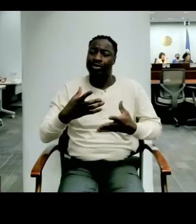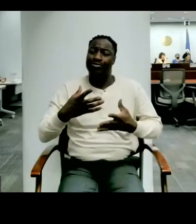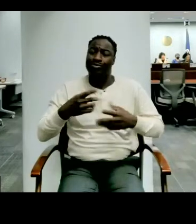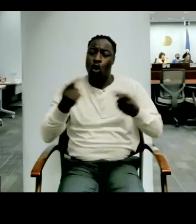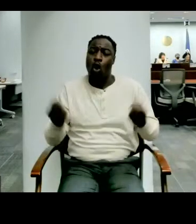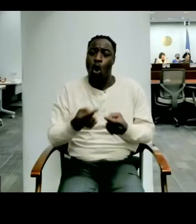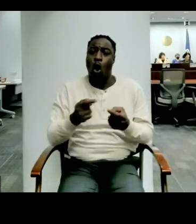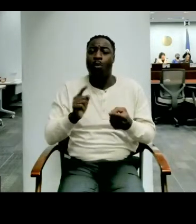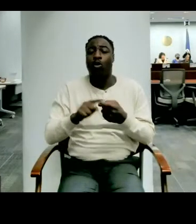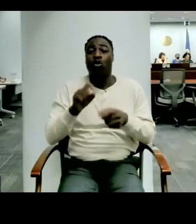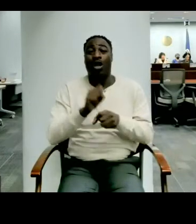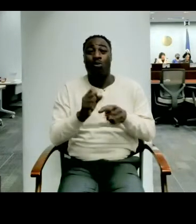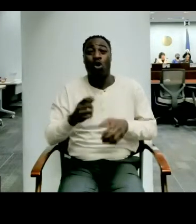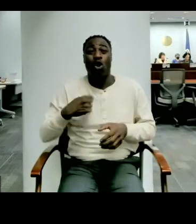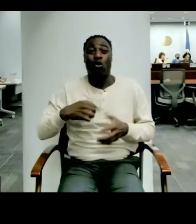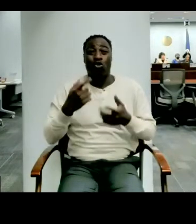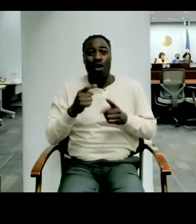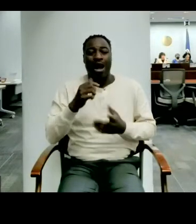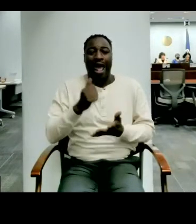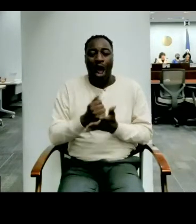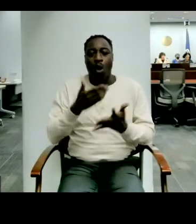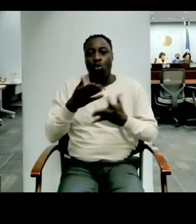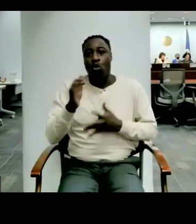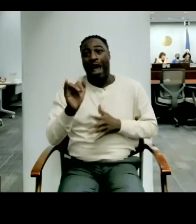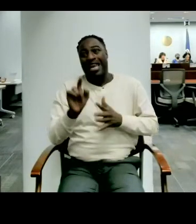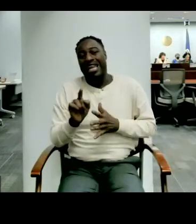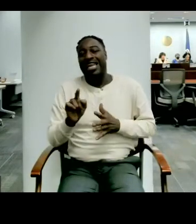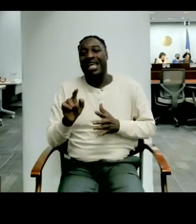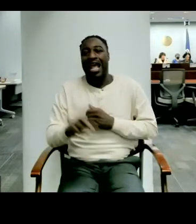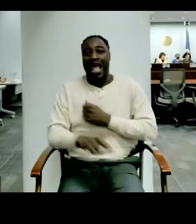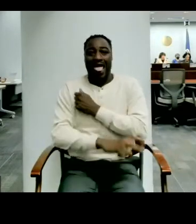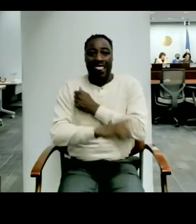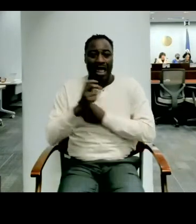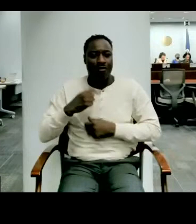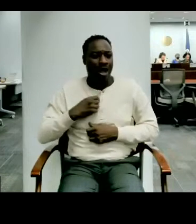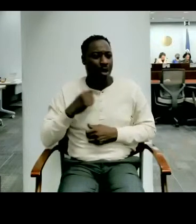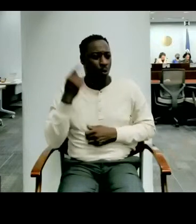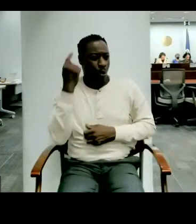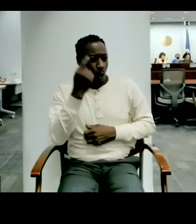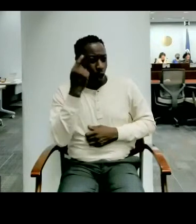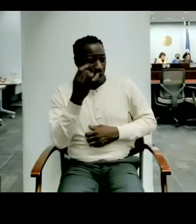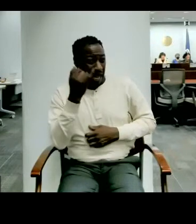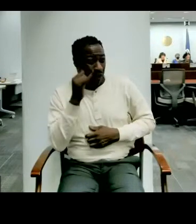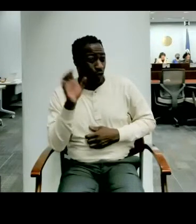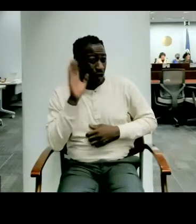trying to help through identity theft and all the rest of it. I'm wondering if you are hearing those similar kinds of concerns.